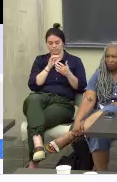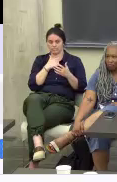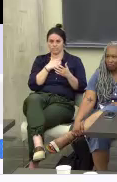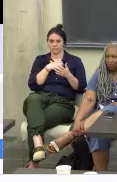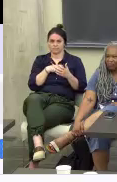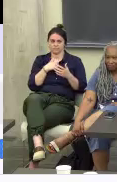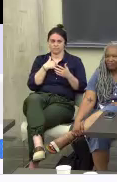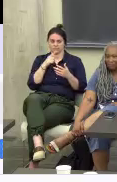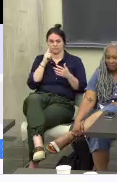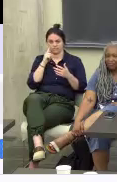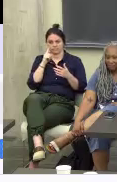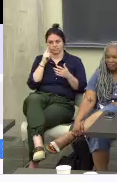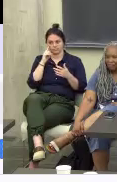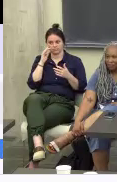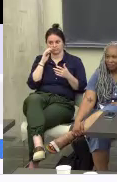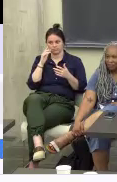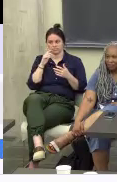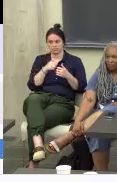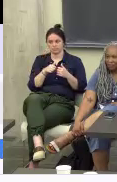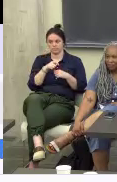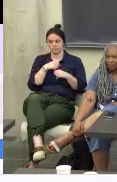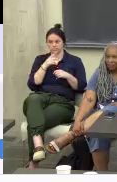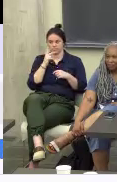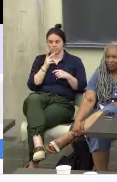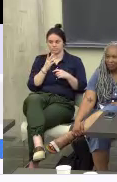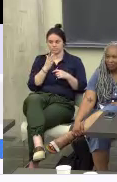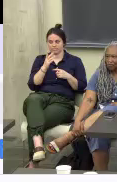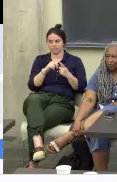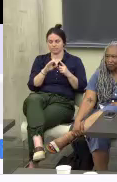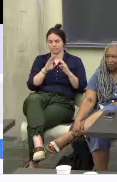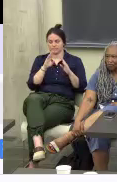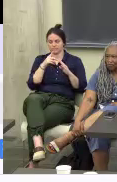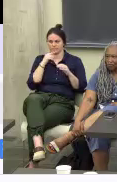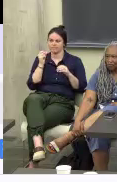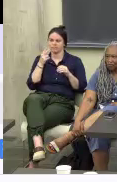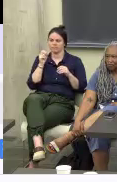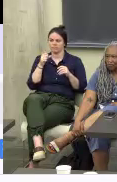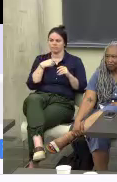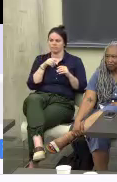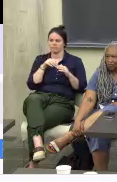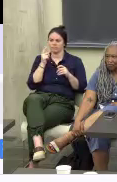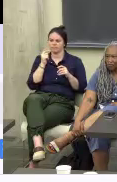every time I saw a submission to a bid where it says, oh, yeah, we understand accessibility and